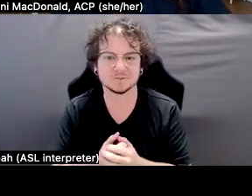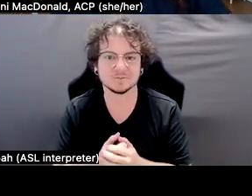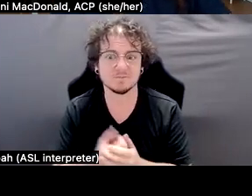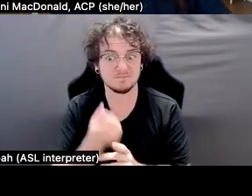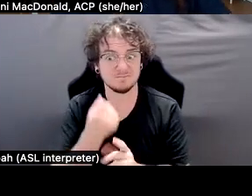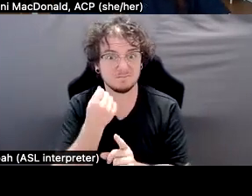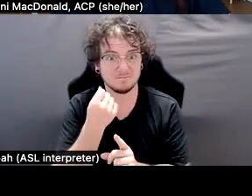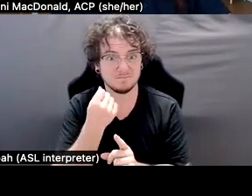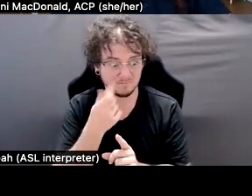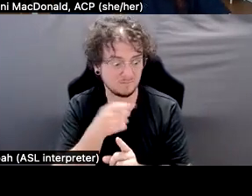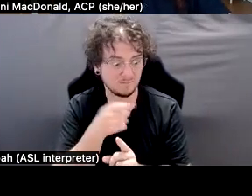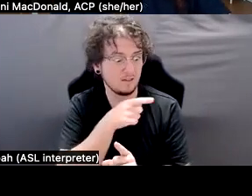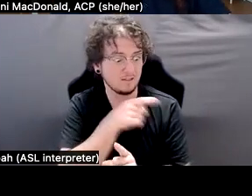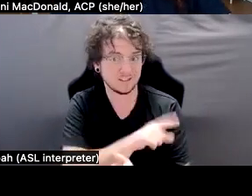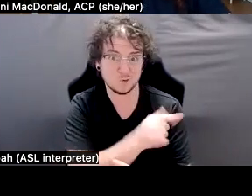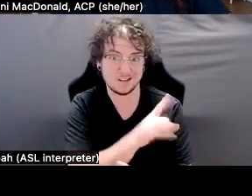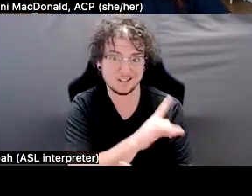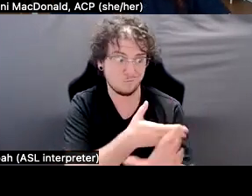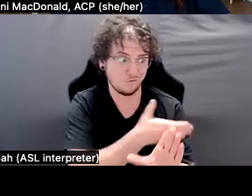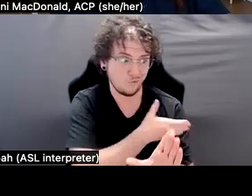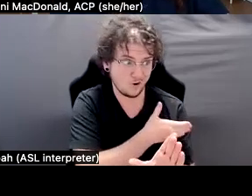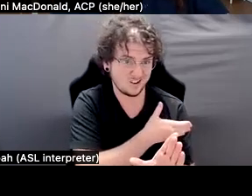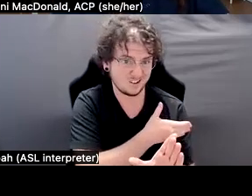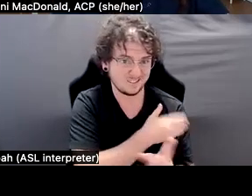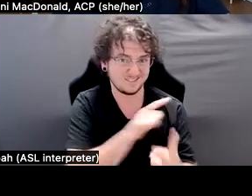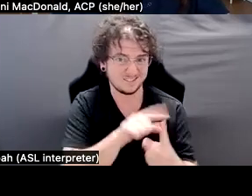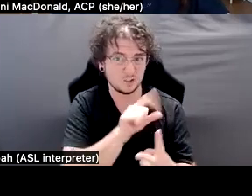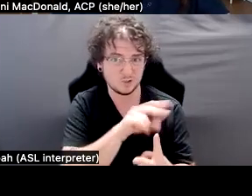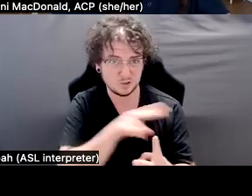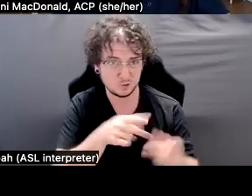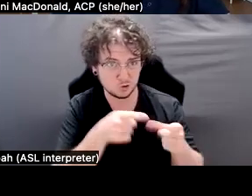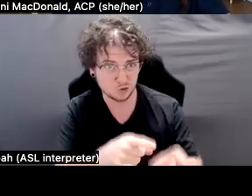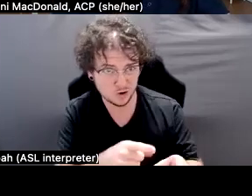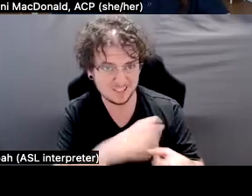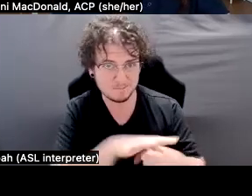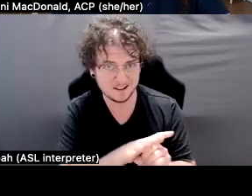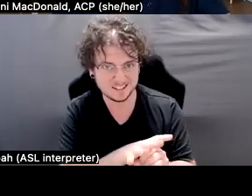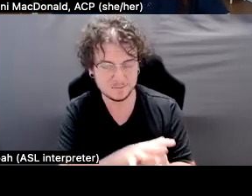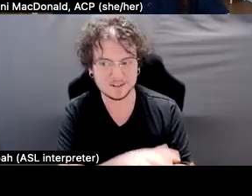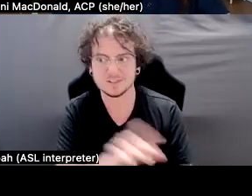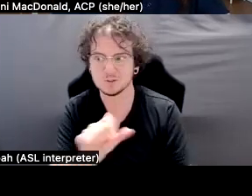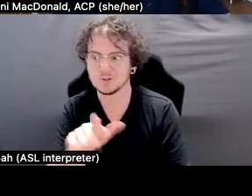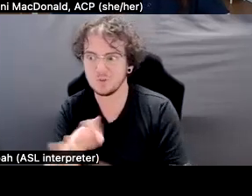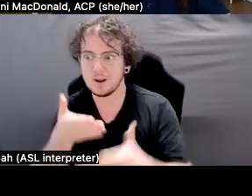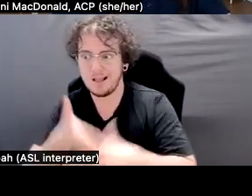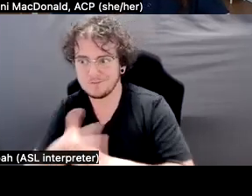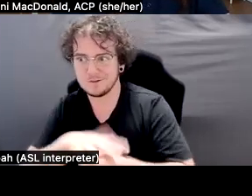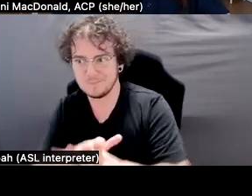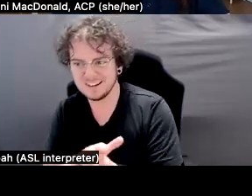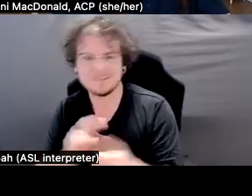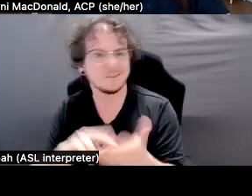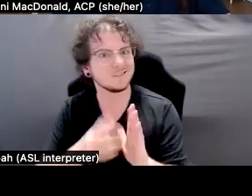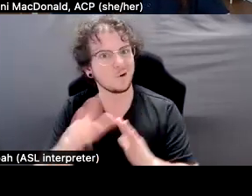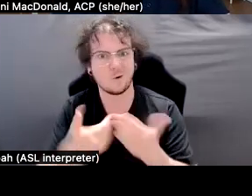and the participation rates for all of them were different. Importantly, the 2024 survey, we tried